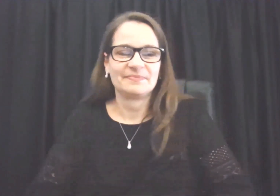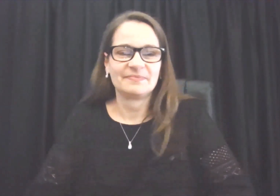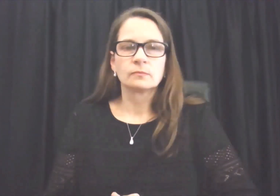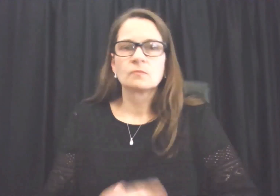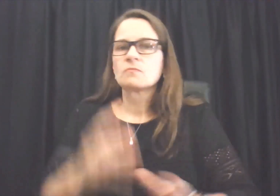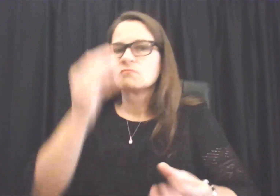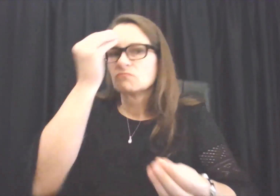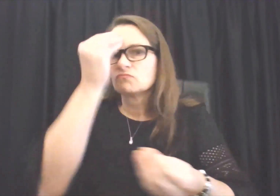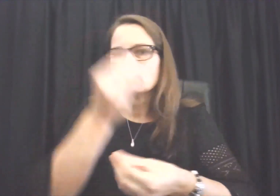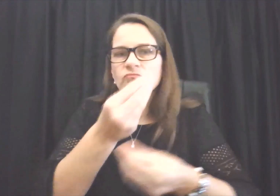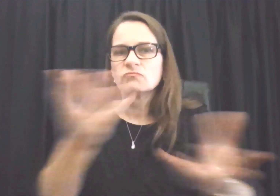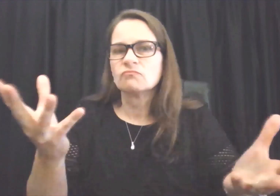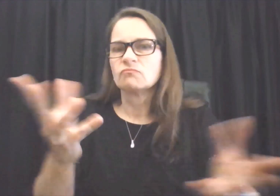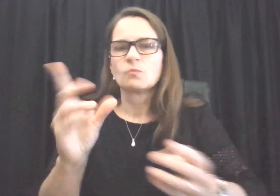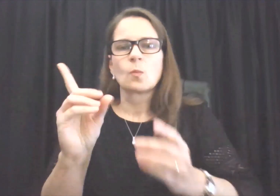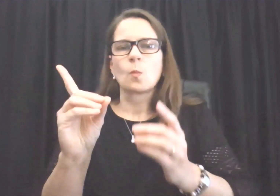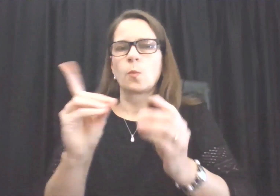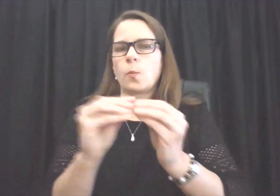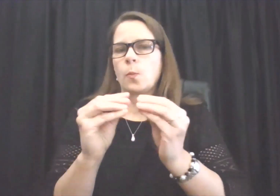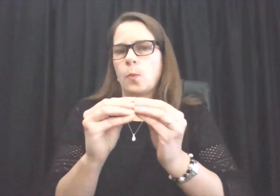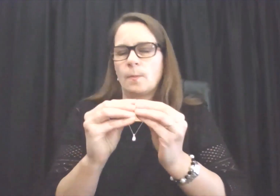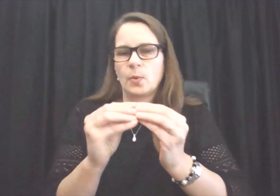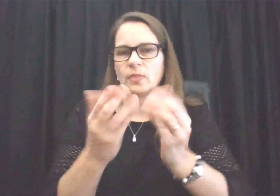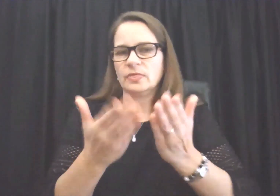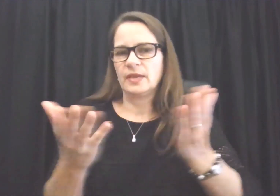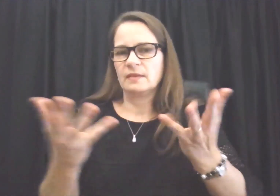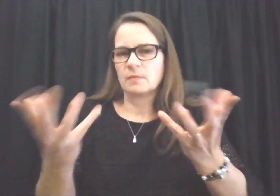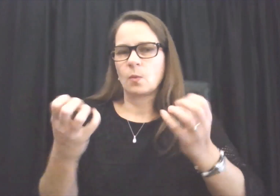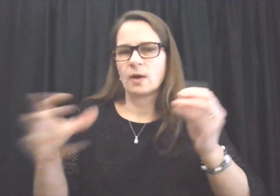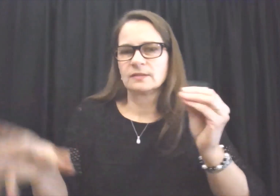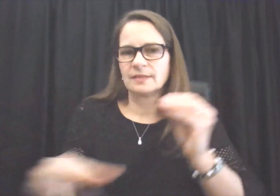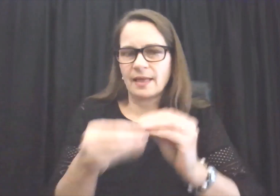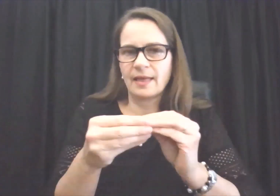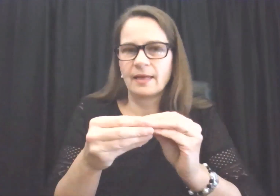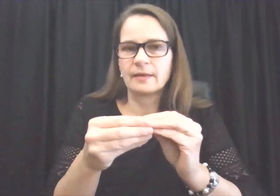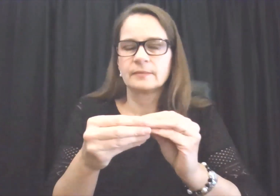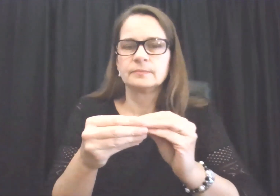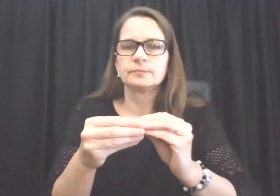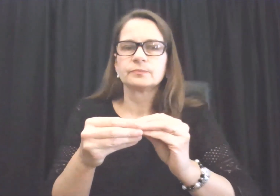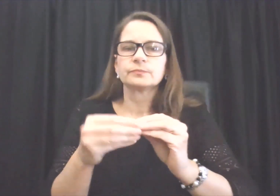thank you oh by the way before I forget I just wanted to add one more thing